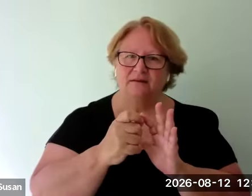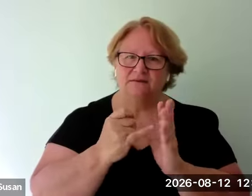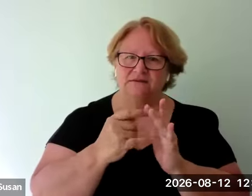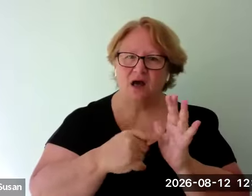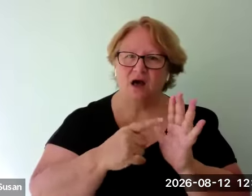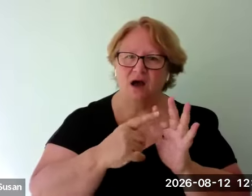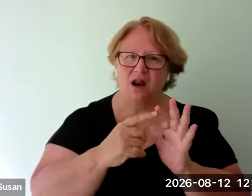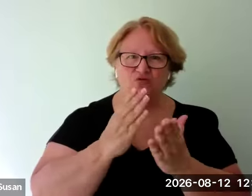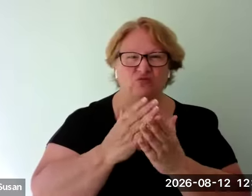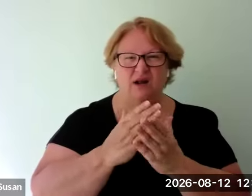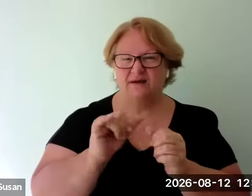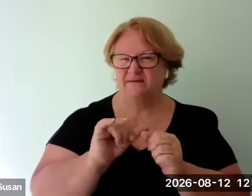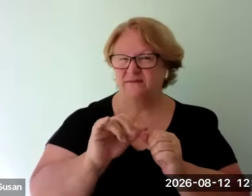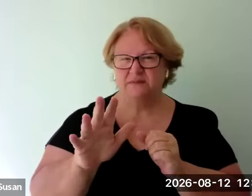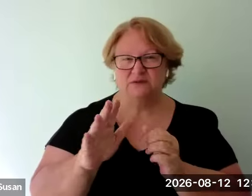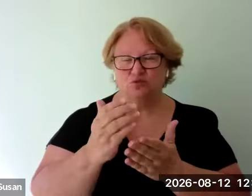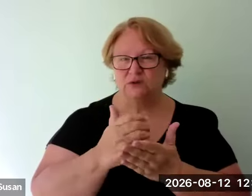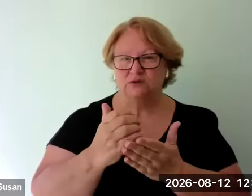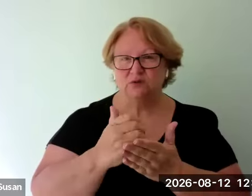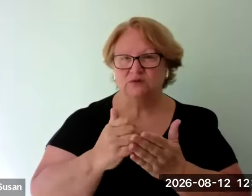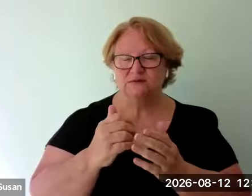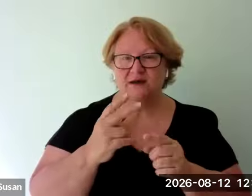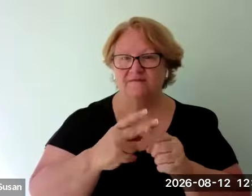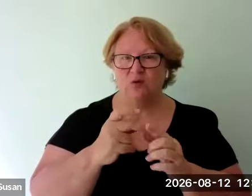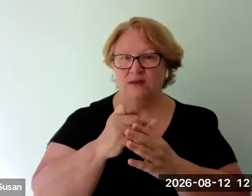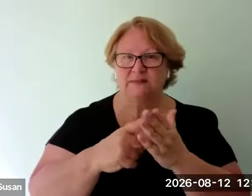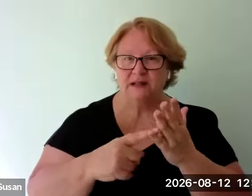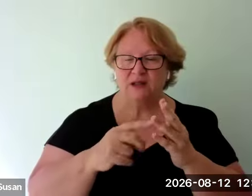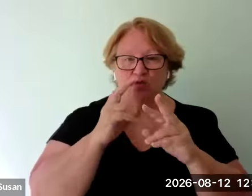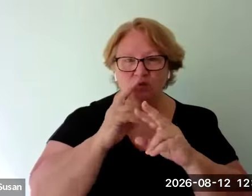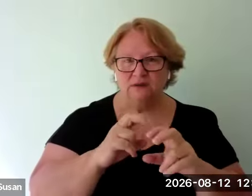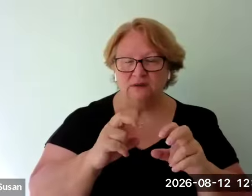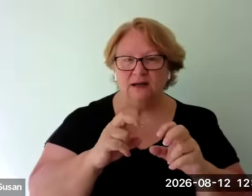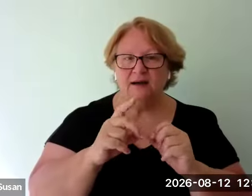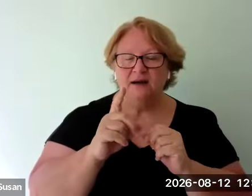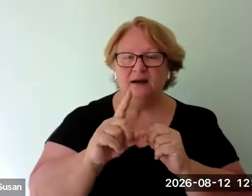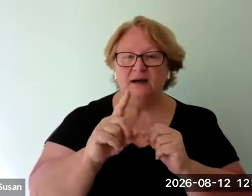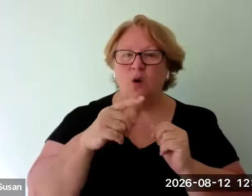I encourage you to have a look at the resources and videos on